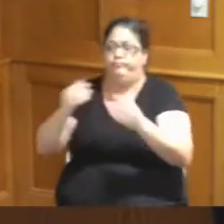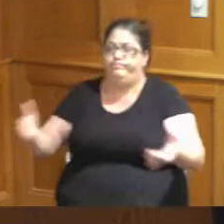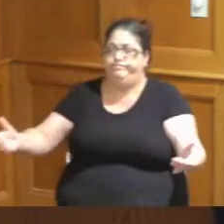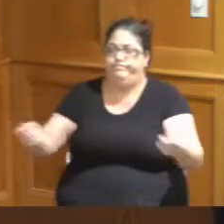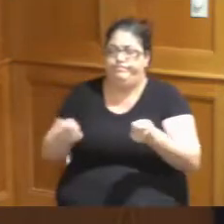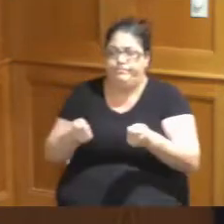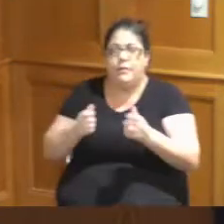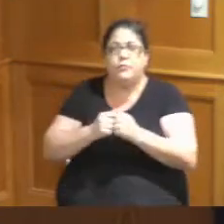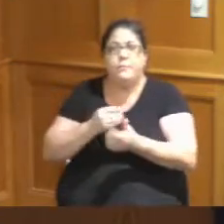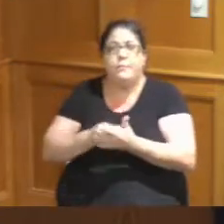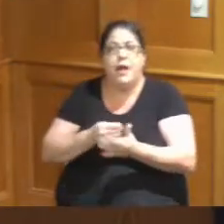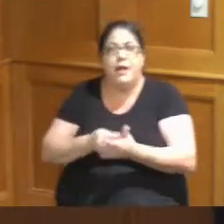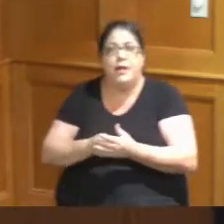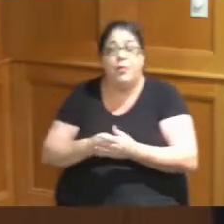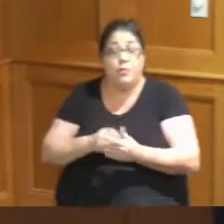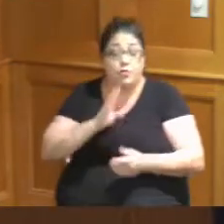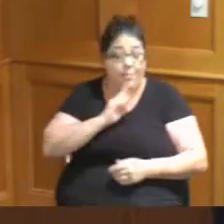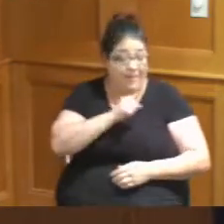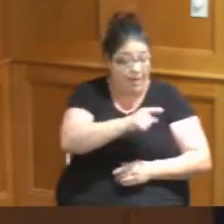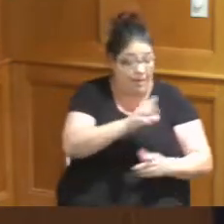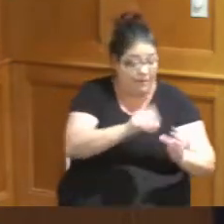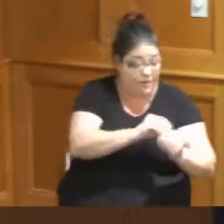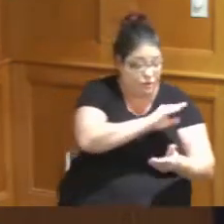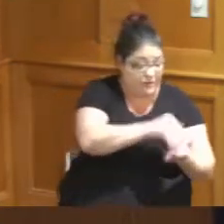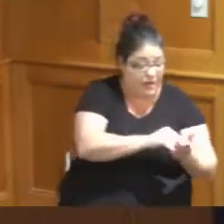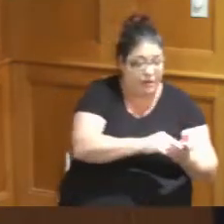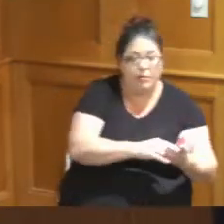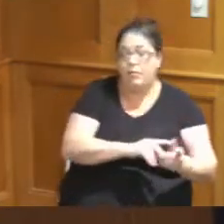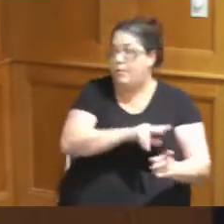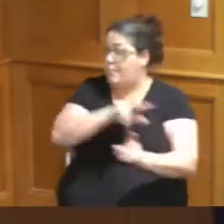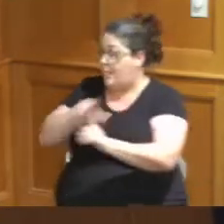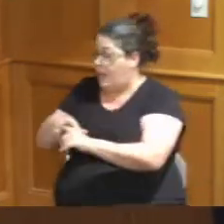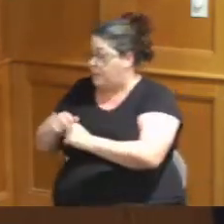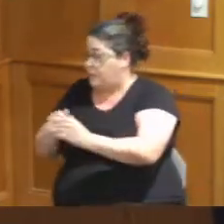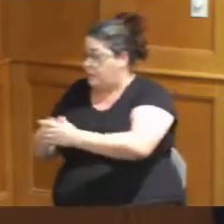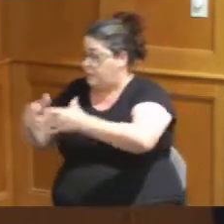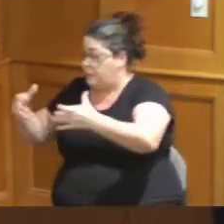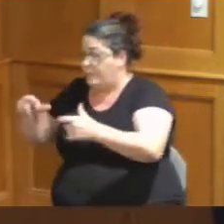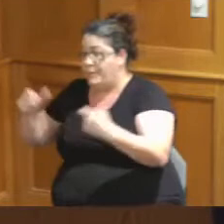expansion of convention center and I know each of us are supposed to have a meeting others may